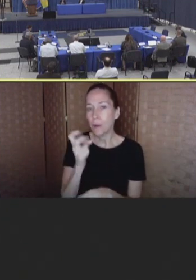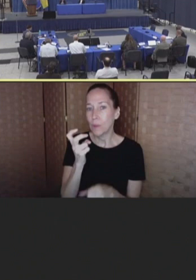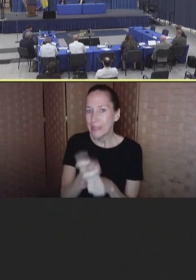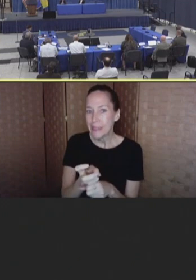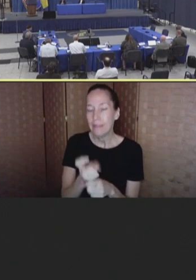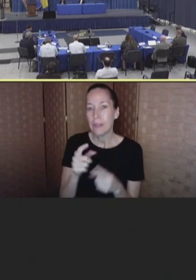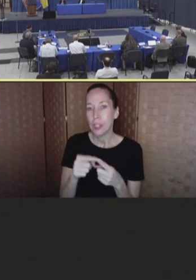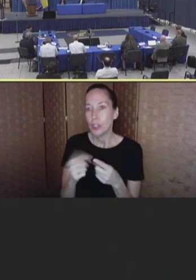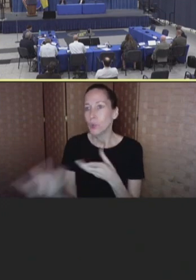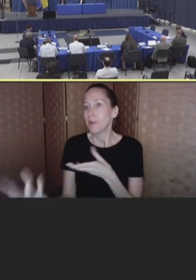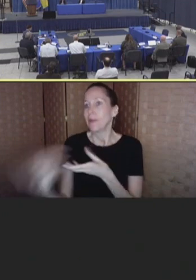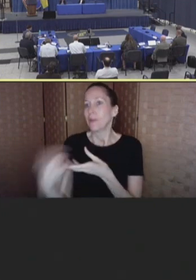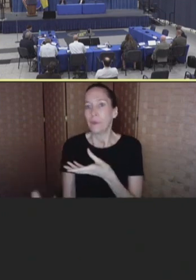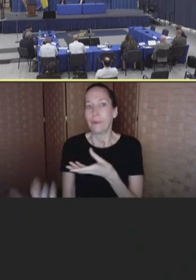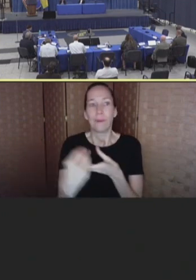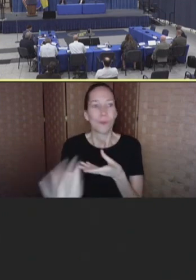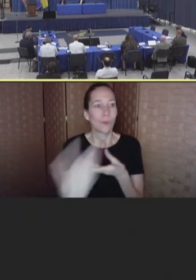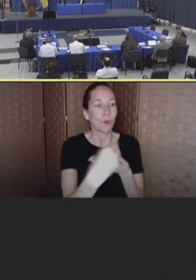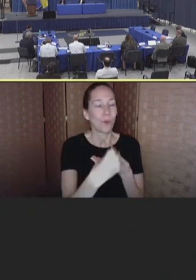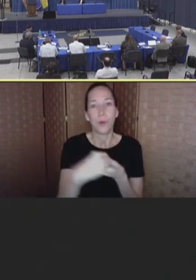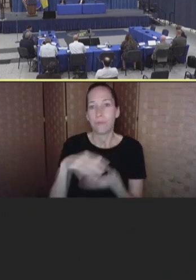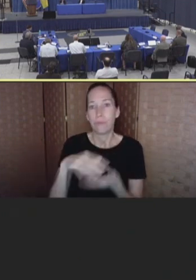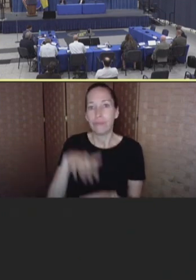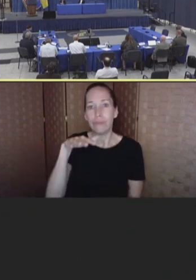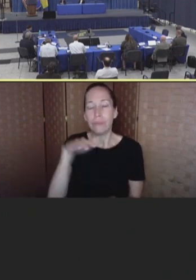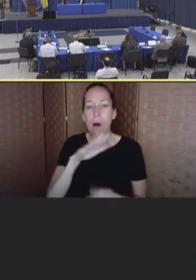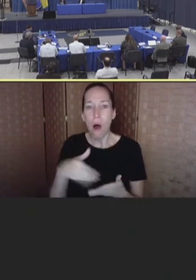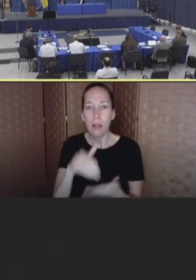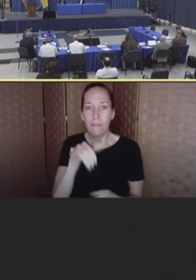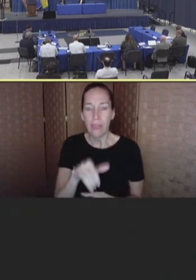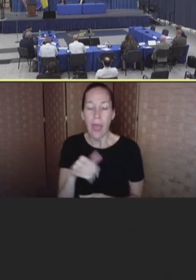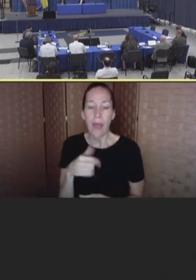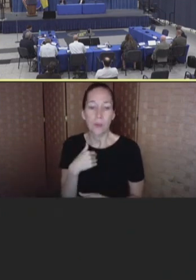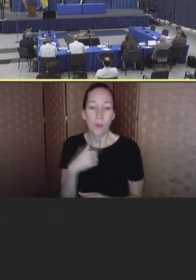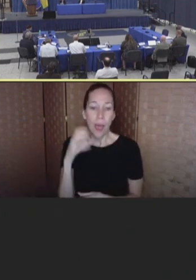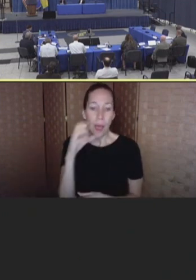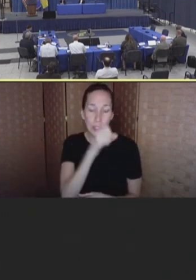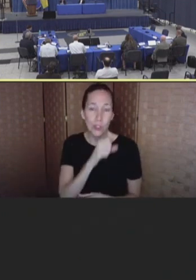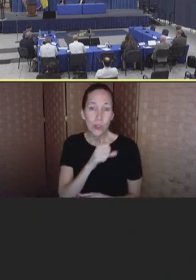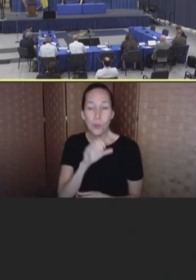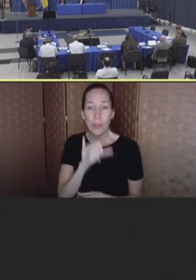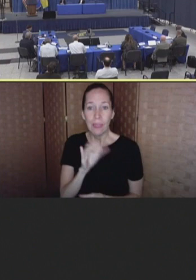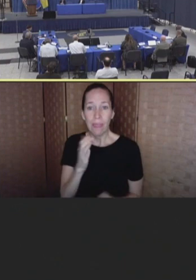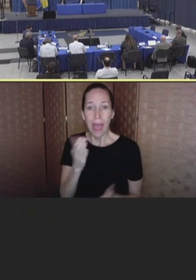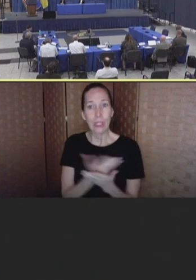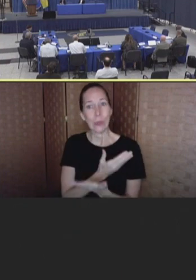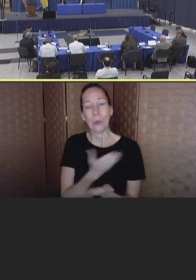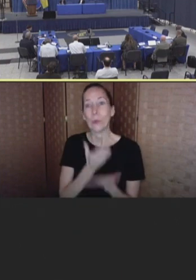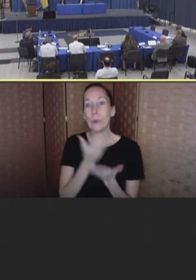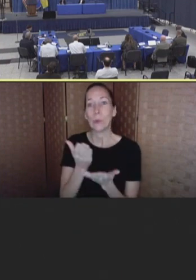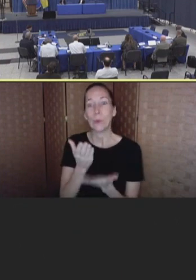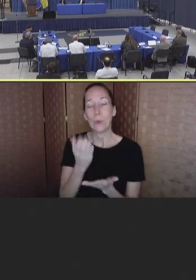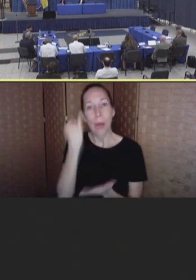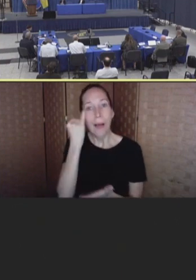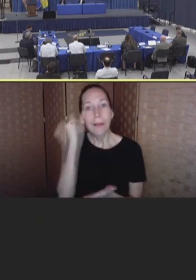And so I'm presuming that initiative is attempting to solve those kind of issues.